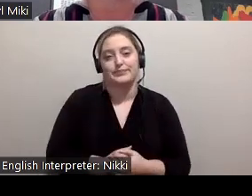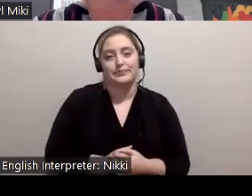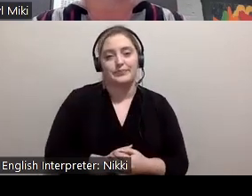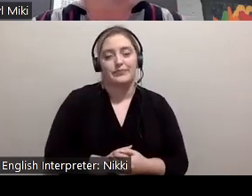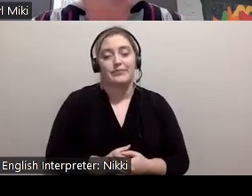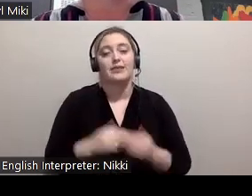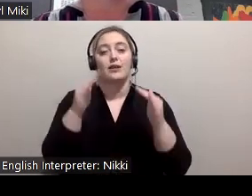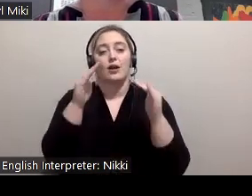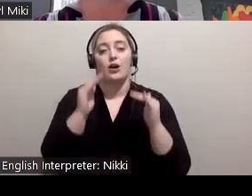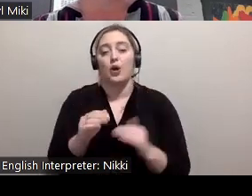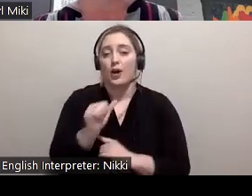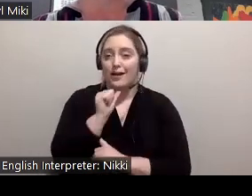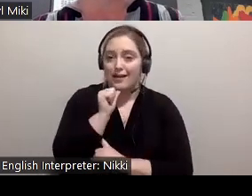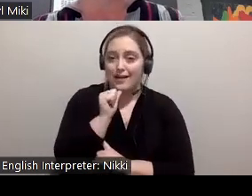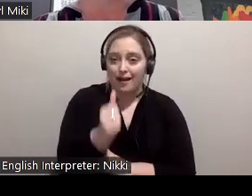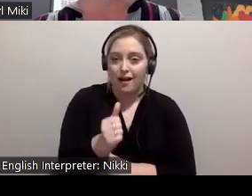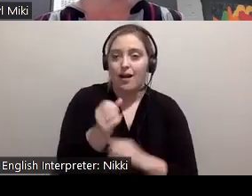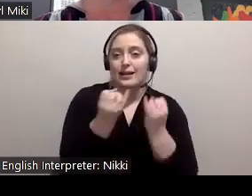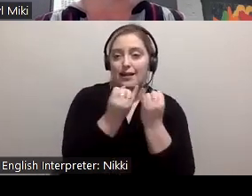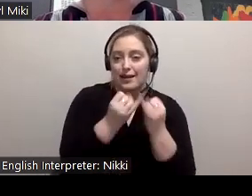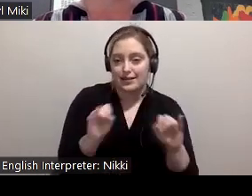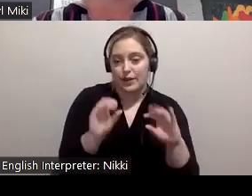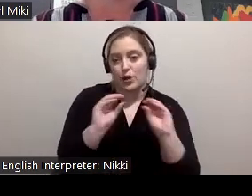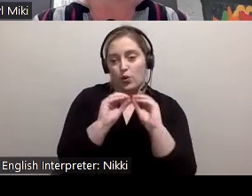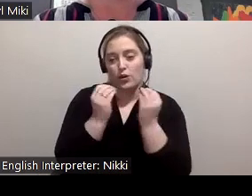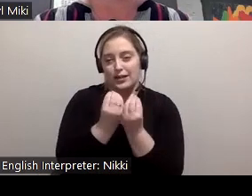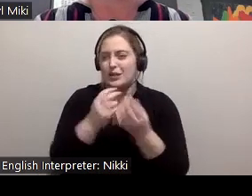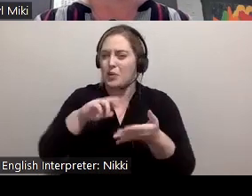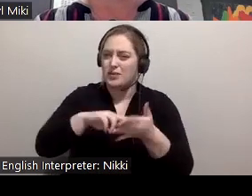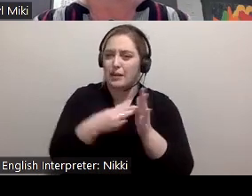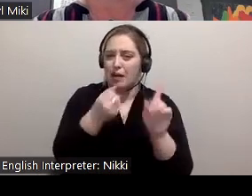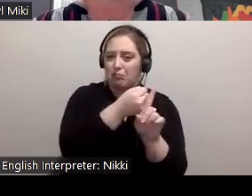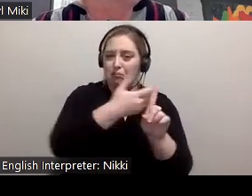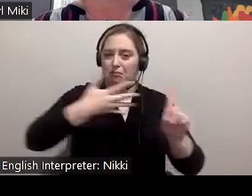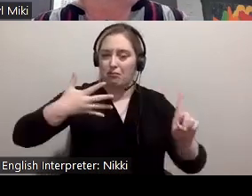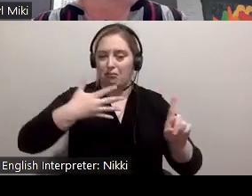So what we're talking about here is organizations that are